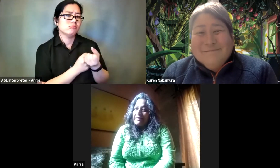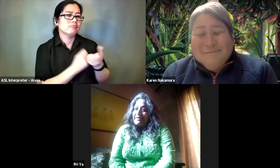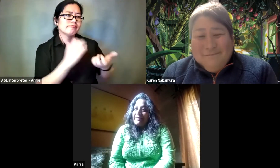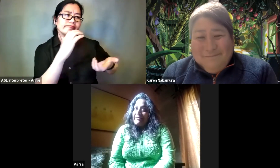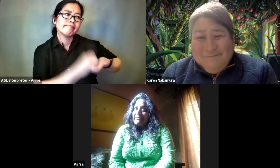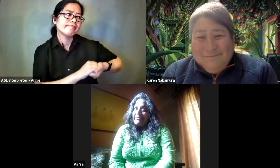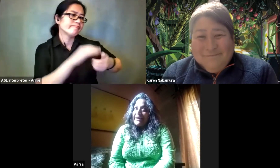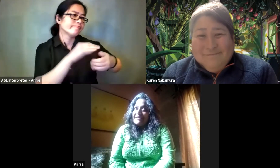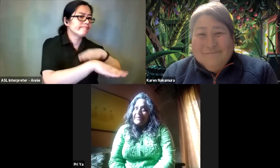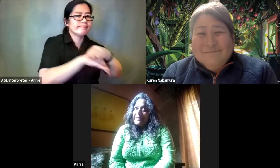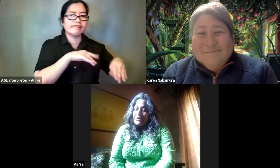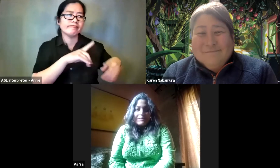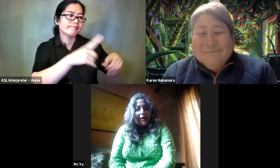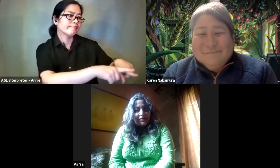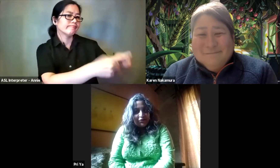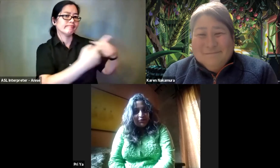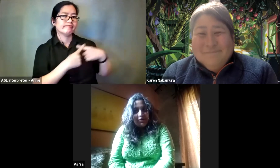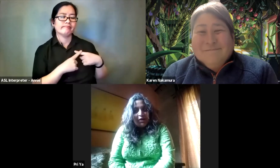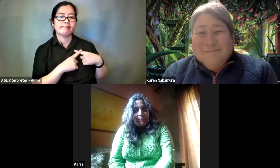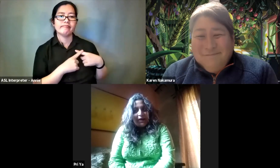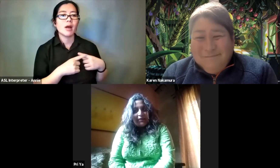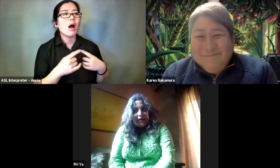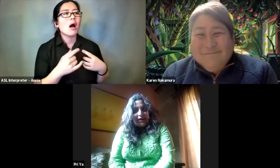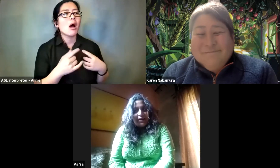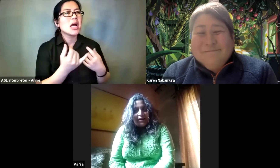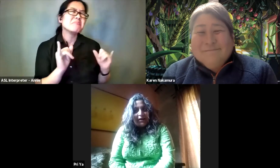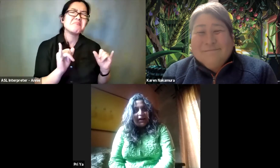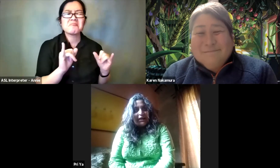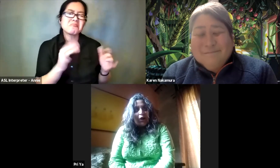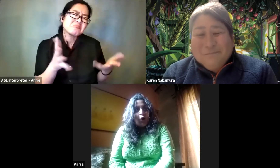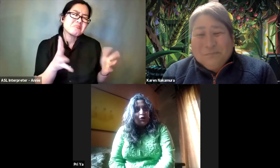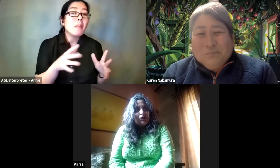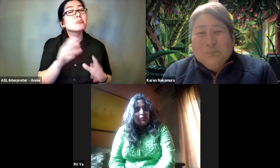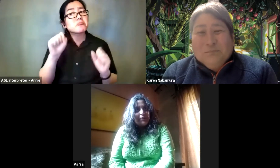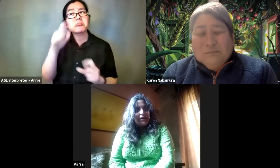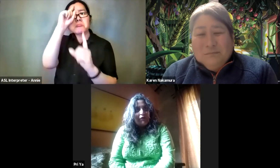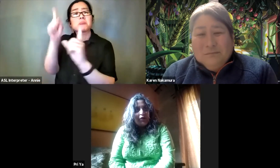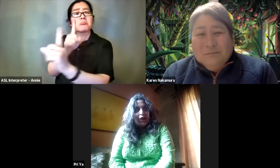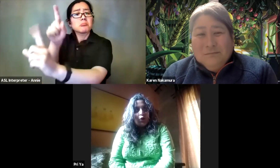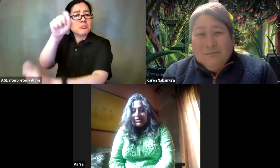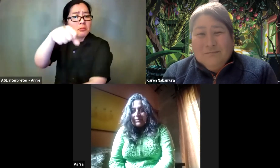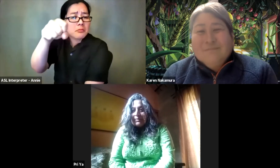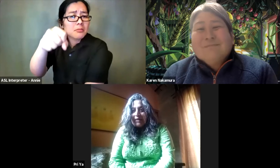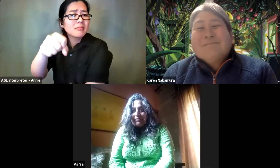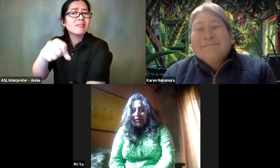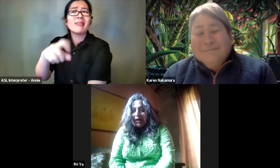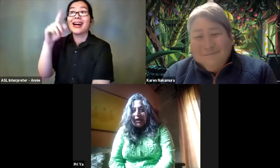Priya Ramasubban: it's something to aspire to, but I think it can also be very lonesome and very.